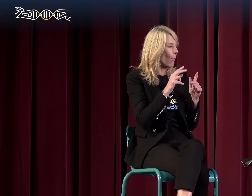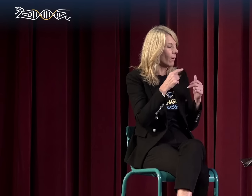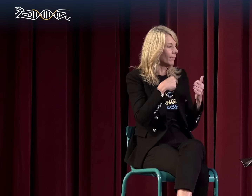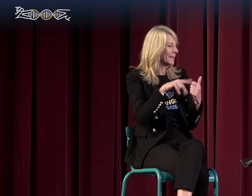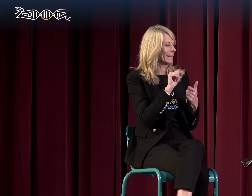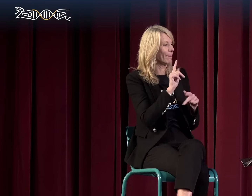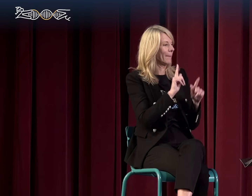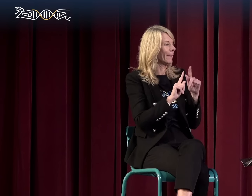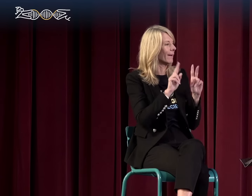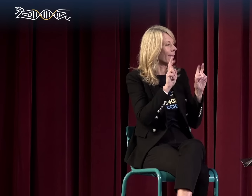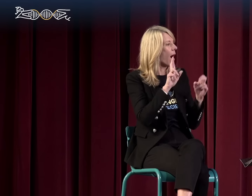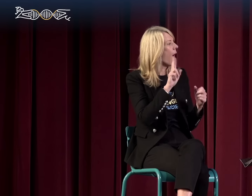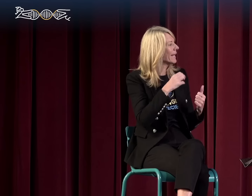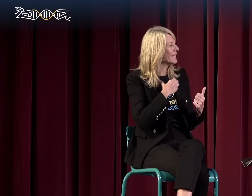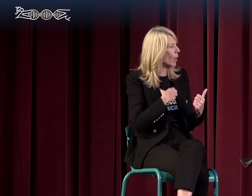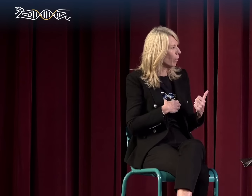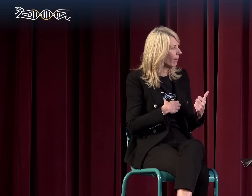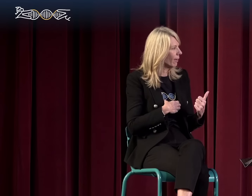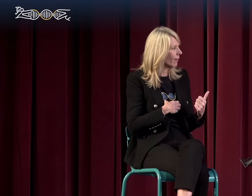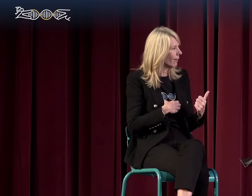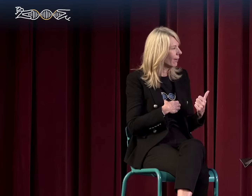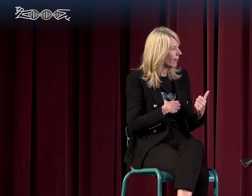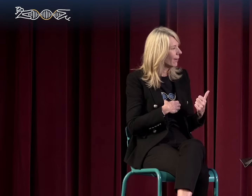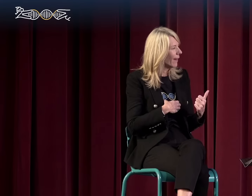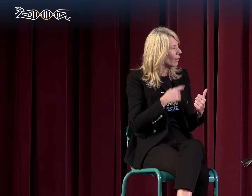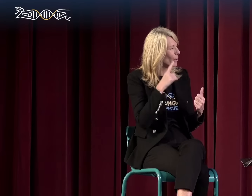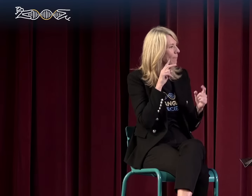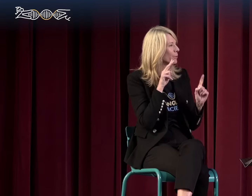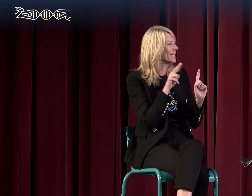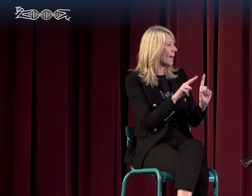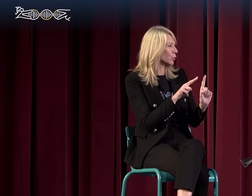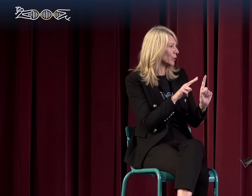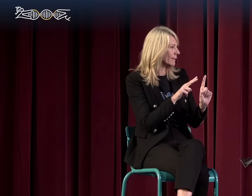People being undesirable, there's perception that they are